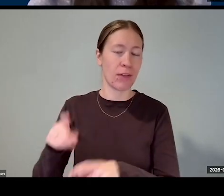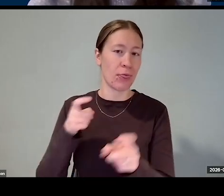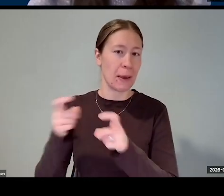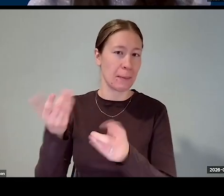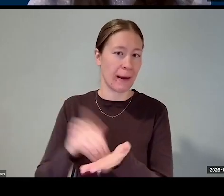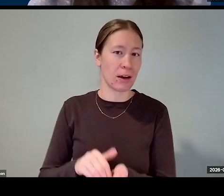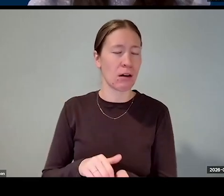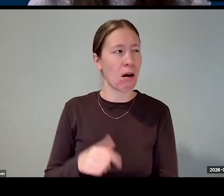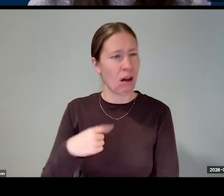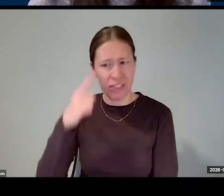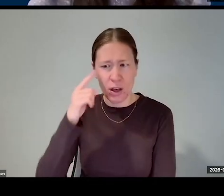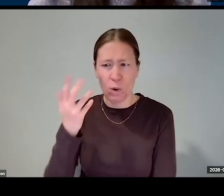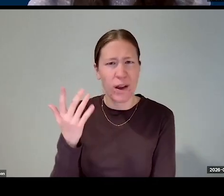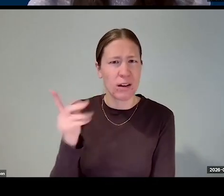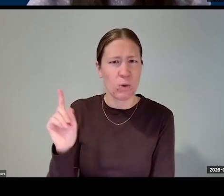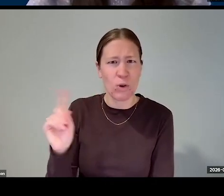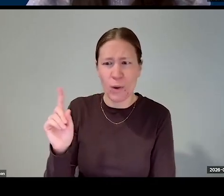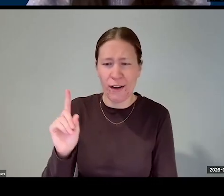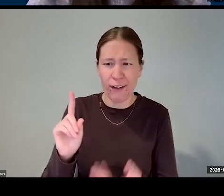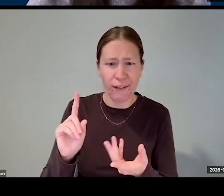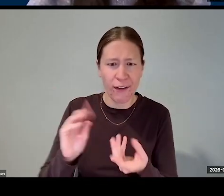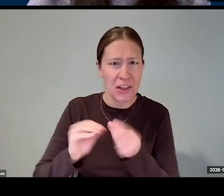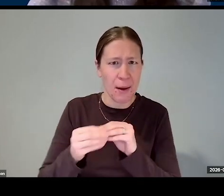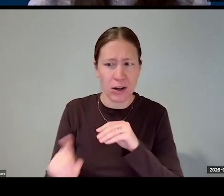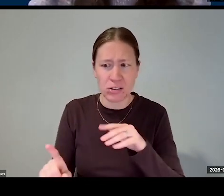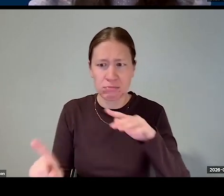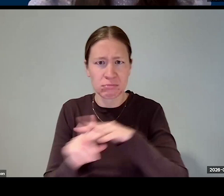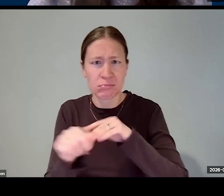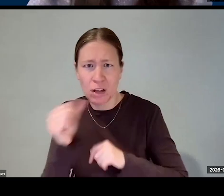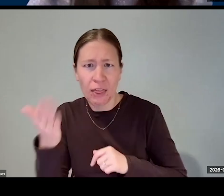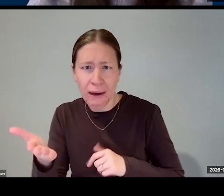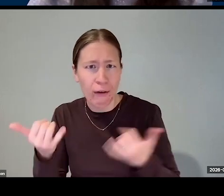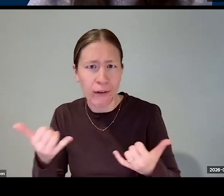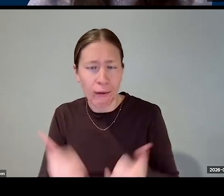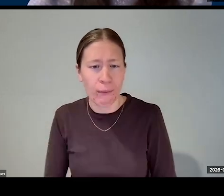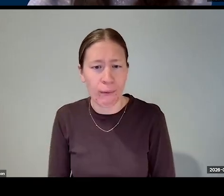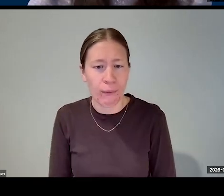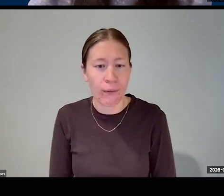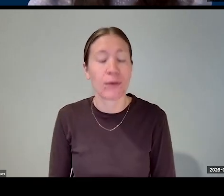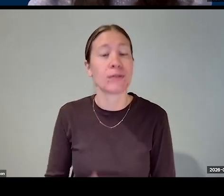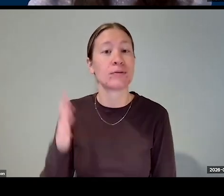and you might say, wait, where did the slide numbers go? I don't see them in the actual deck. That's because we still have